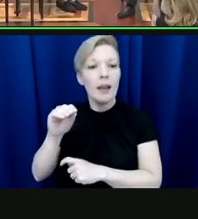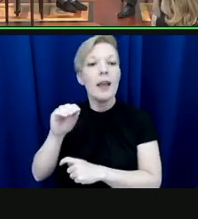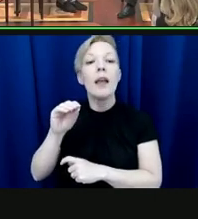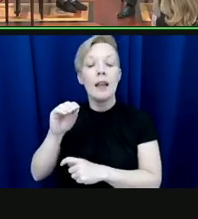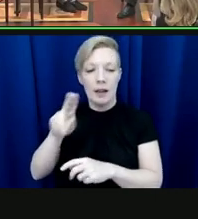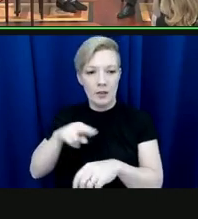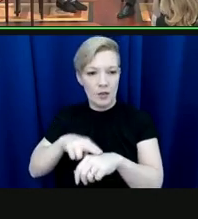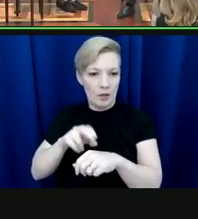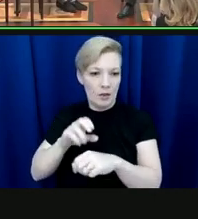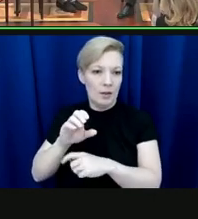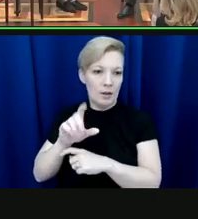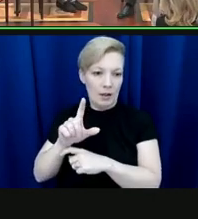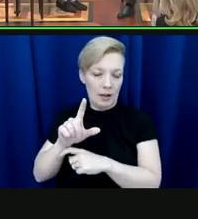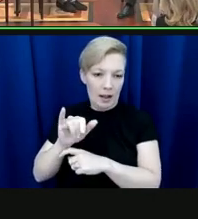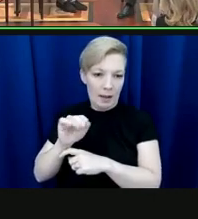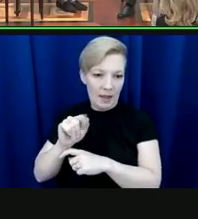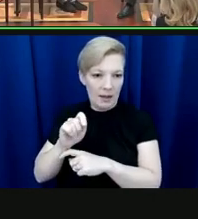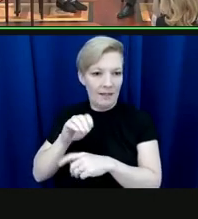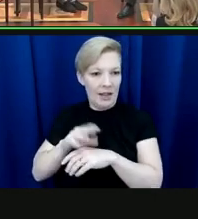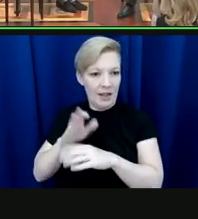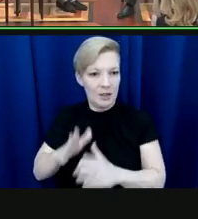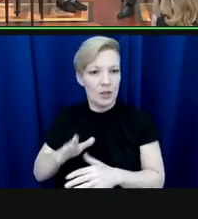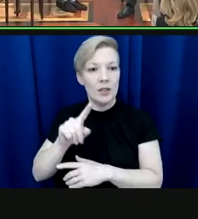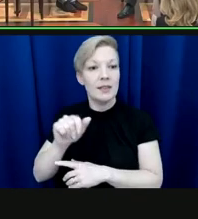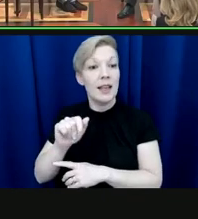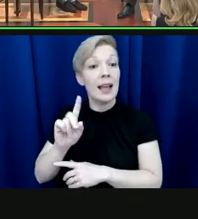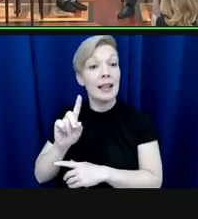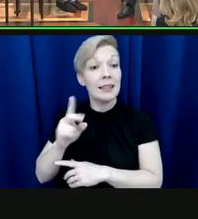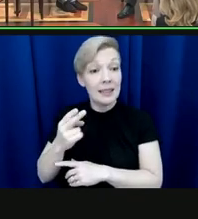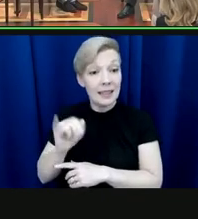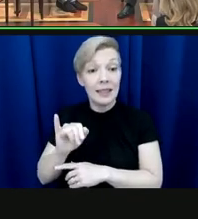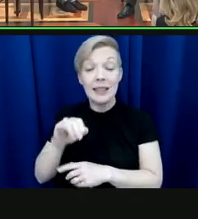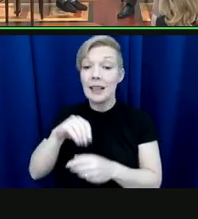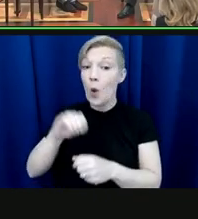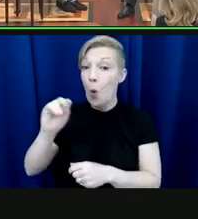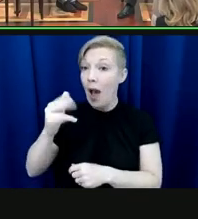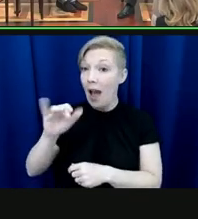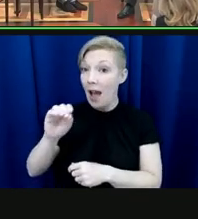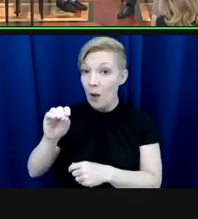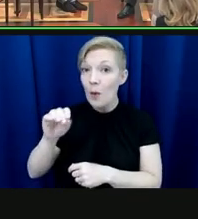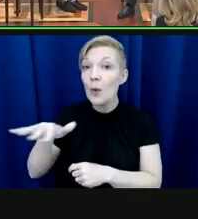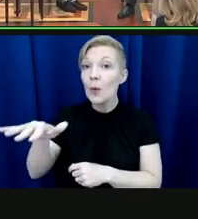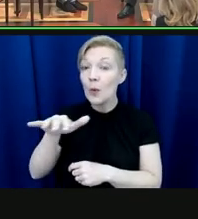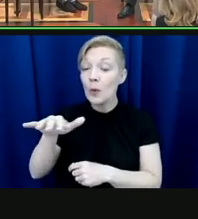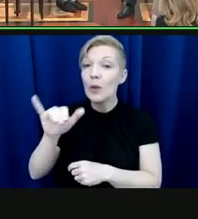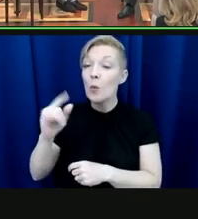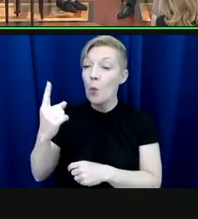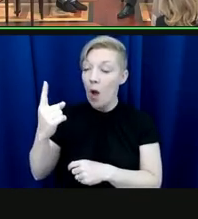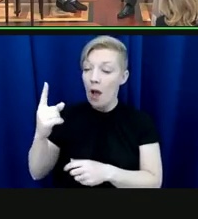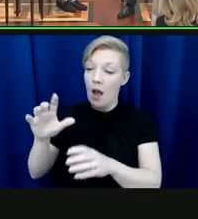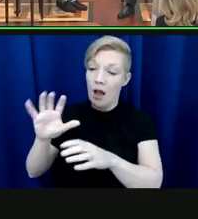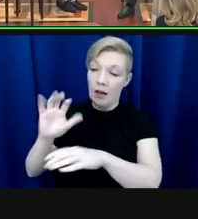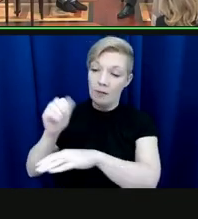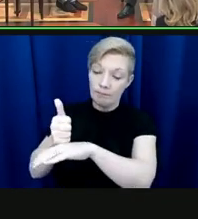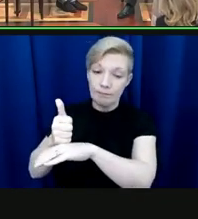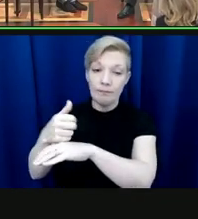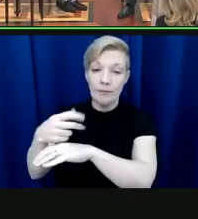that just a couple of weeks ago on the ground in Ohio at a plant that is dramatically reducing GHG emissions